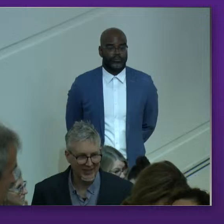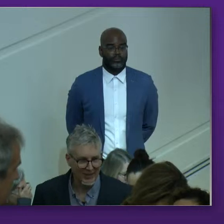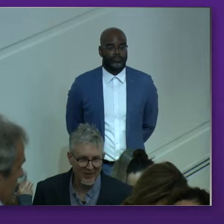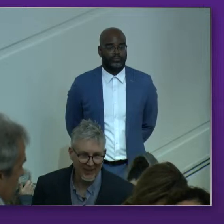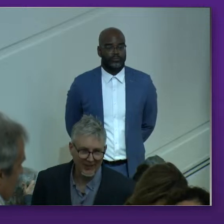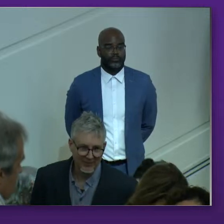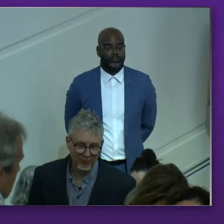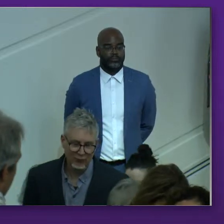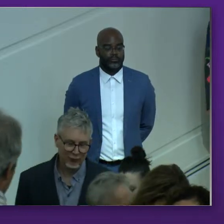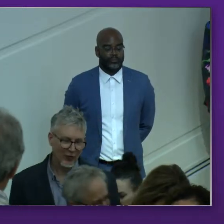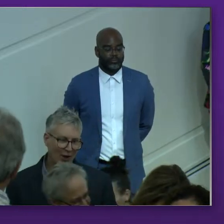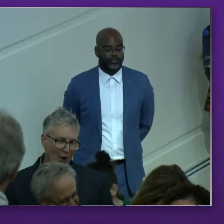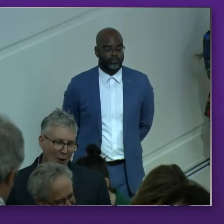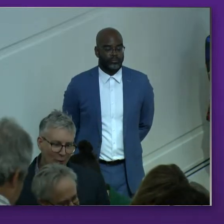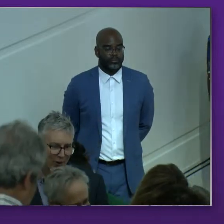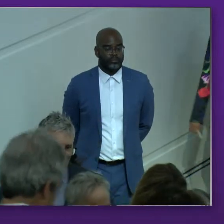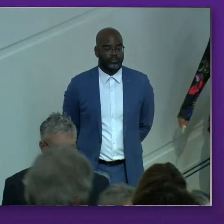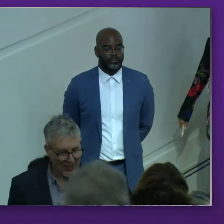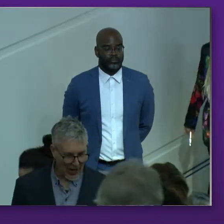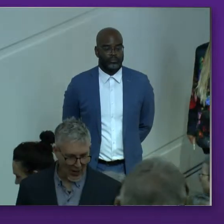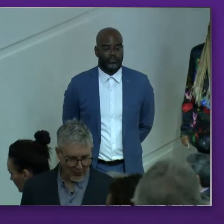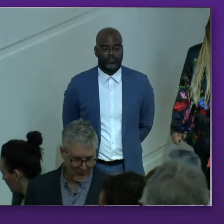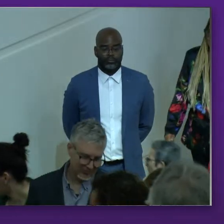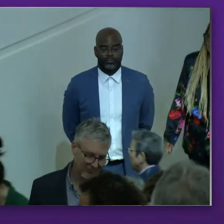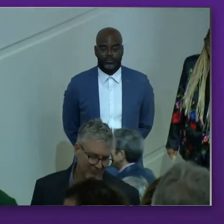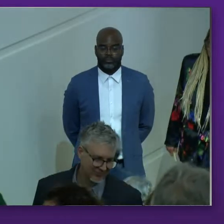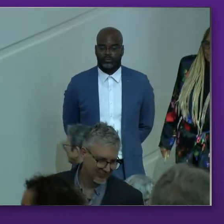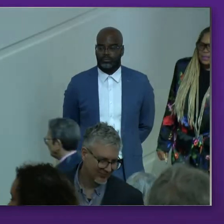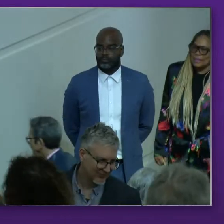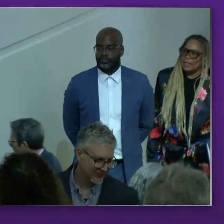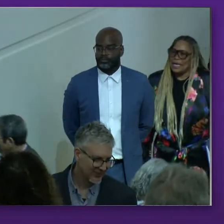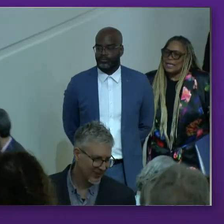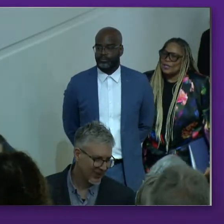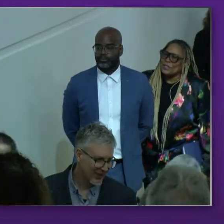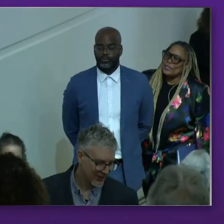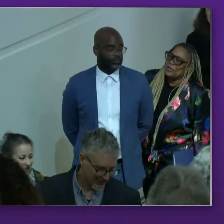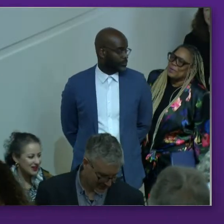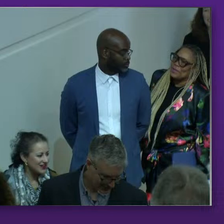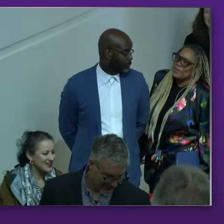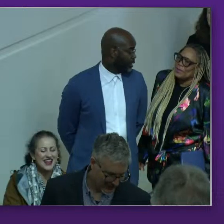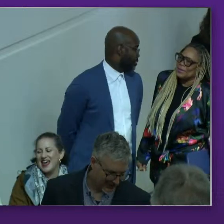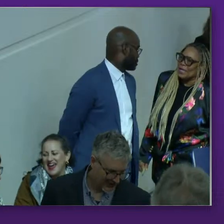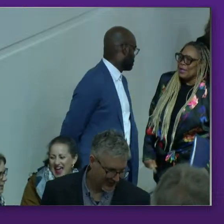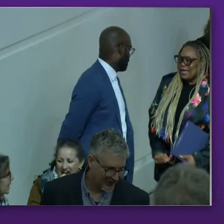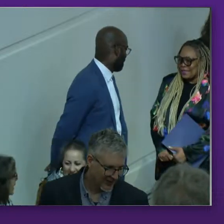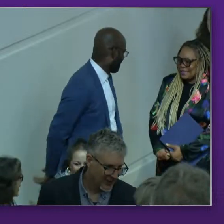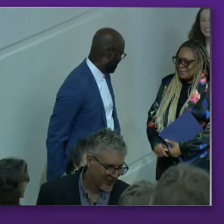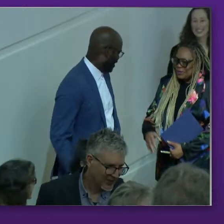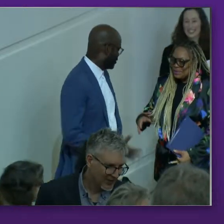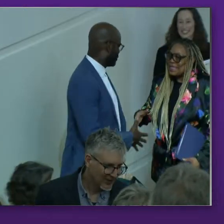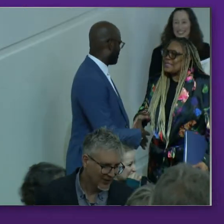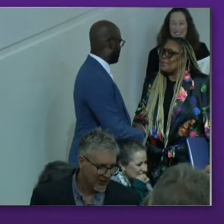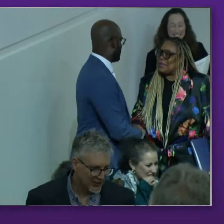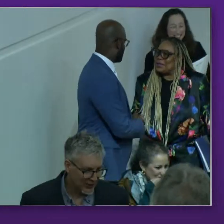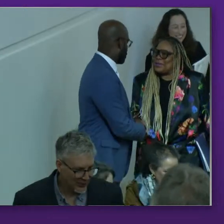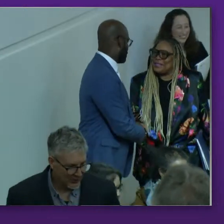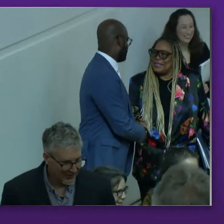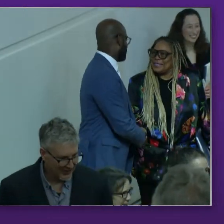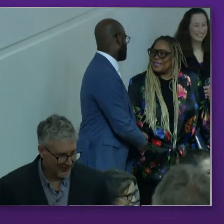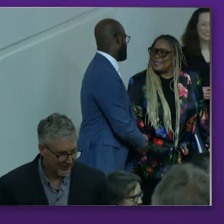CHALLENGES. IT IS NOT THAT YOU JUST HERE IT IS WHERE YOU'RE COMING FROM AND HOW WE CAN SUPPORT EACH